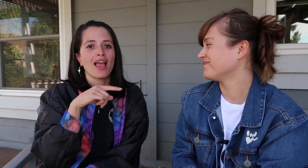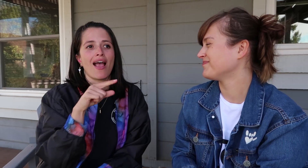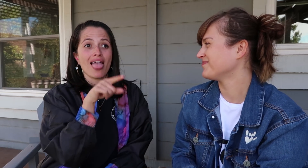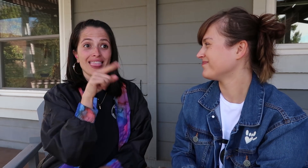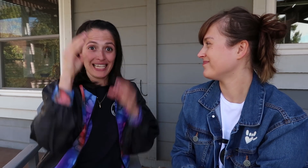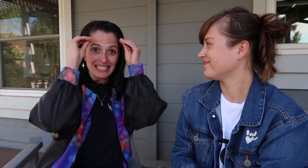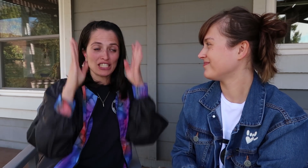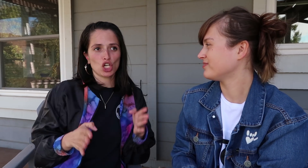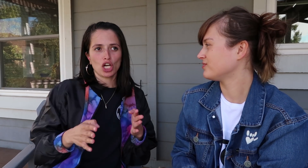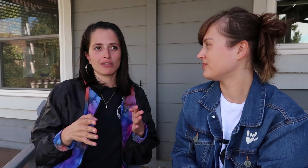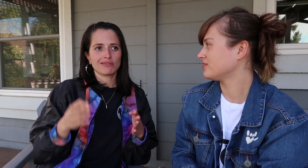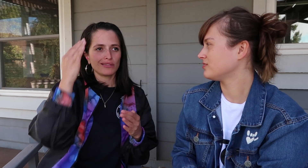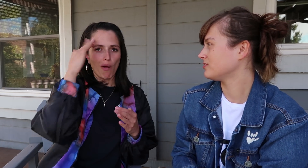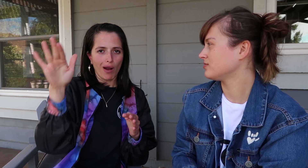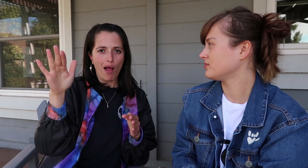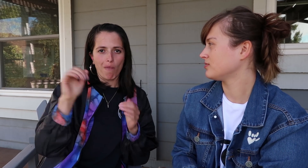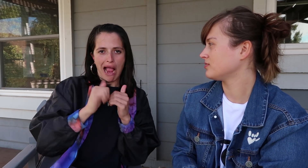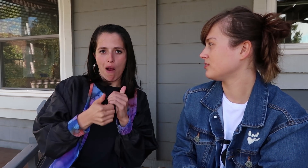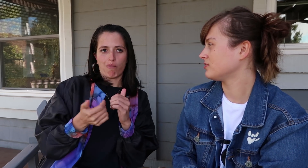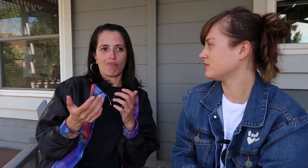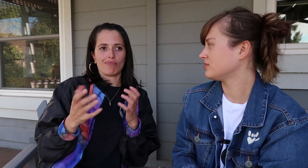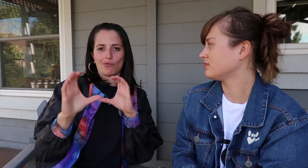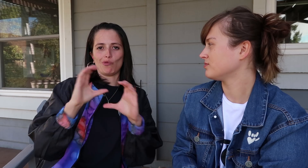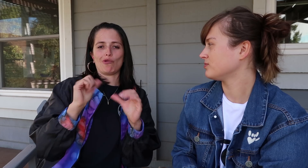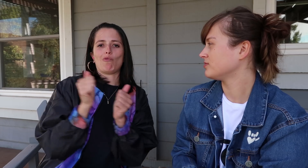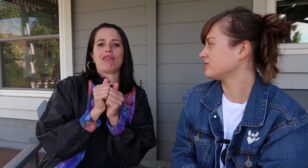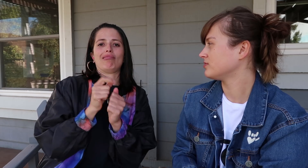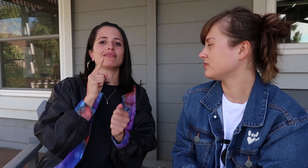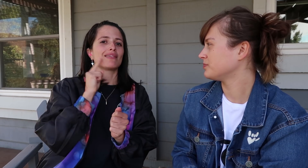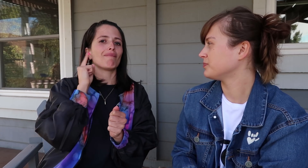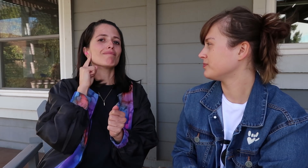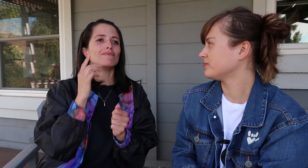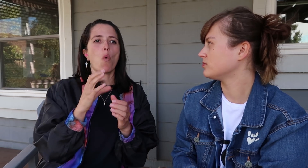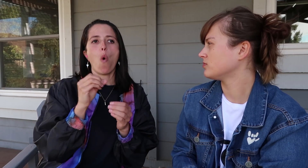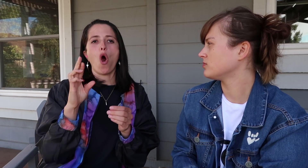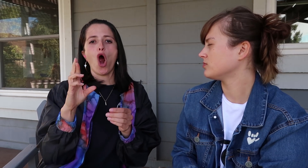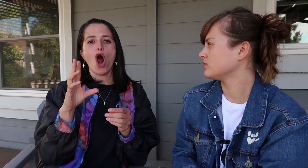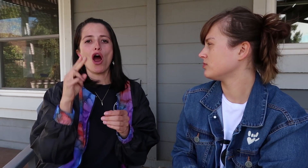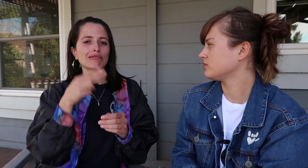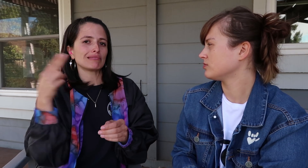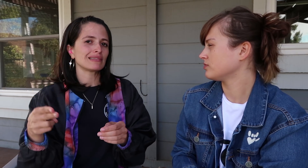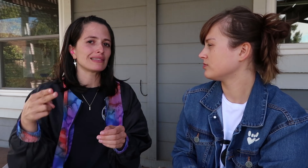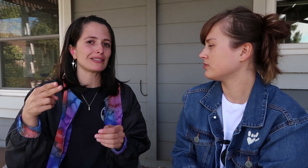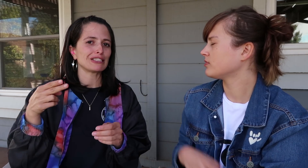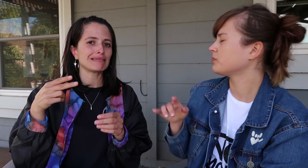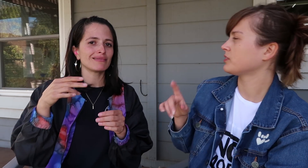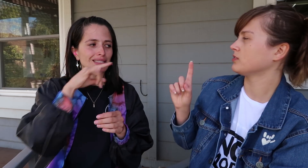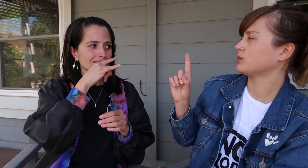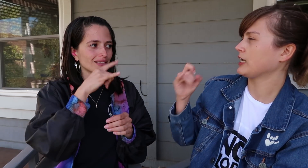and the teachers they don’t know how to communicate with deaf and hard of hearing kids.